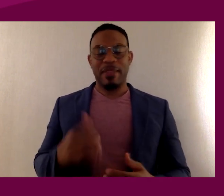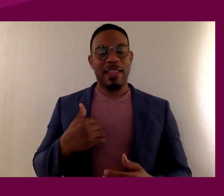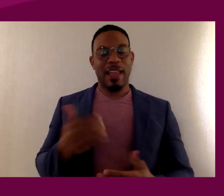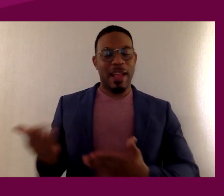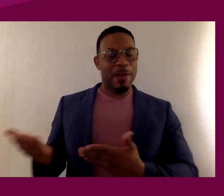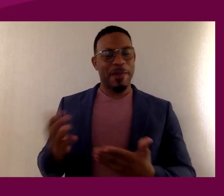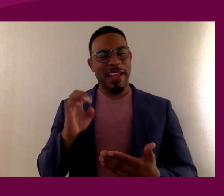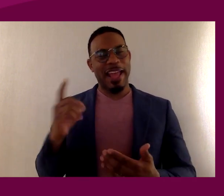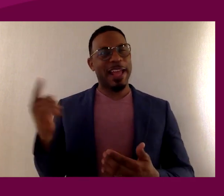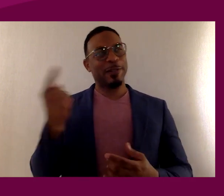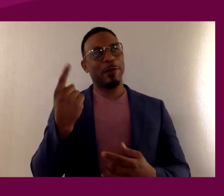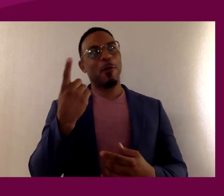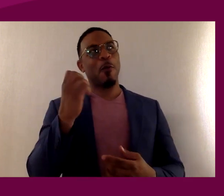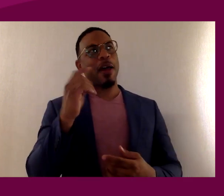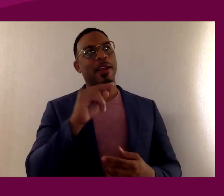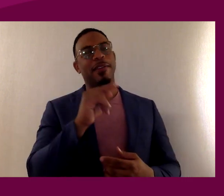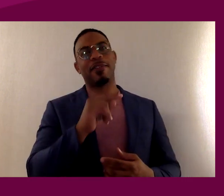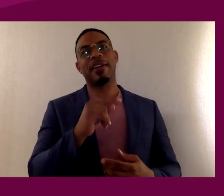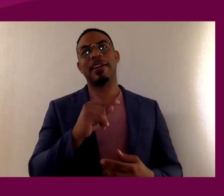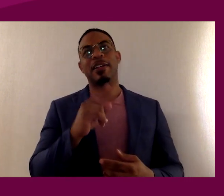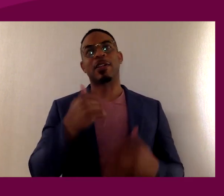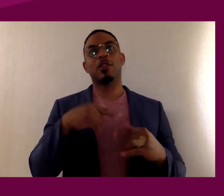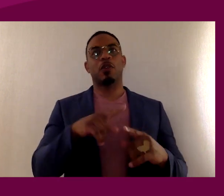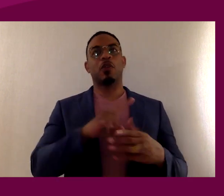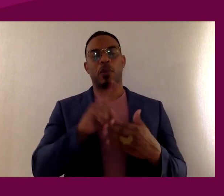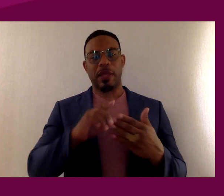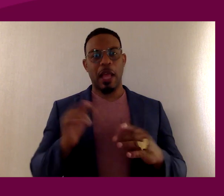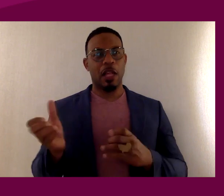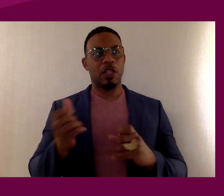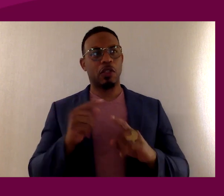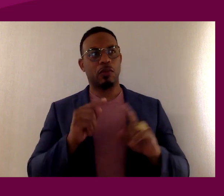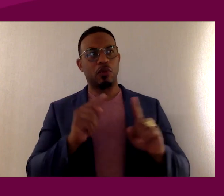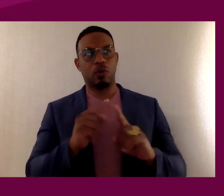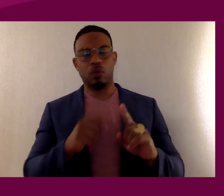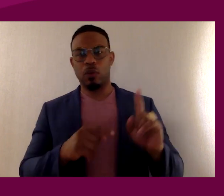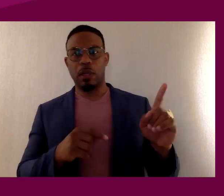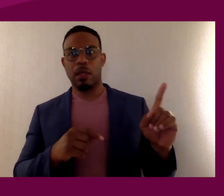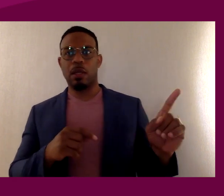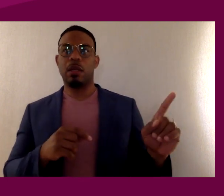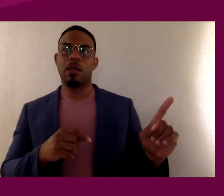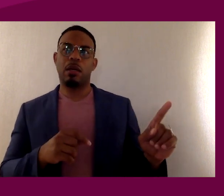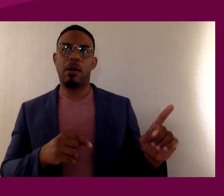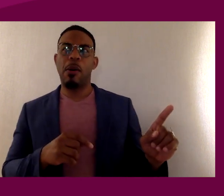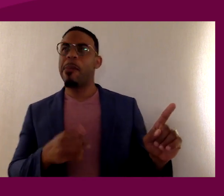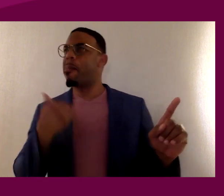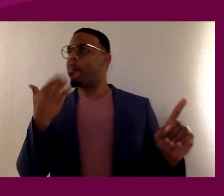Bruce Curtis: I took Ed to, during the weekend I took him to,